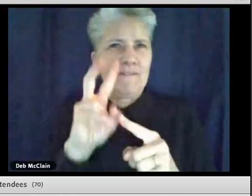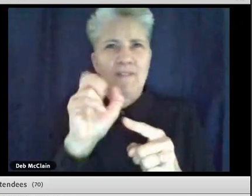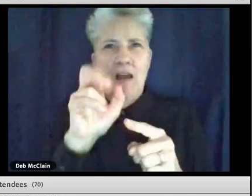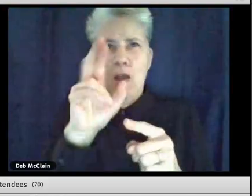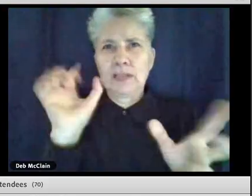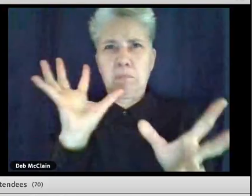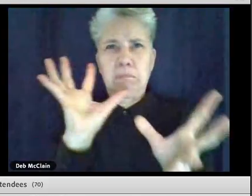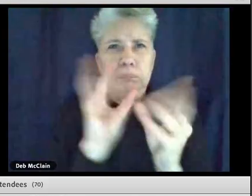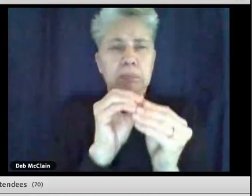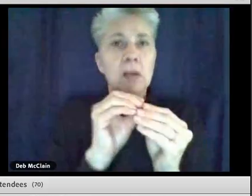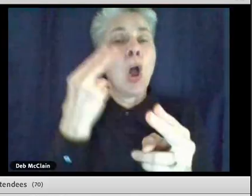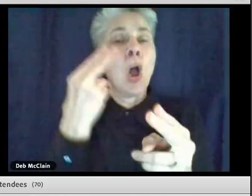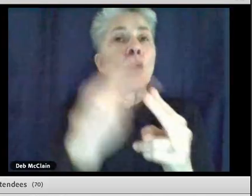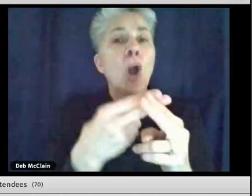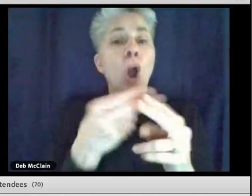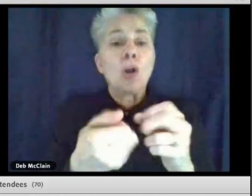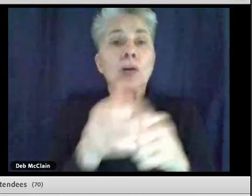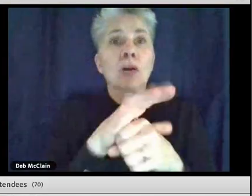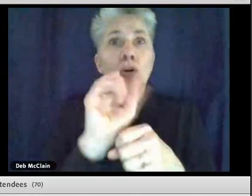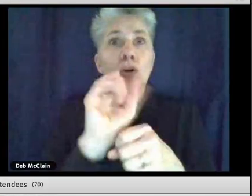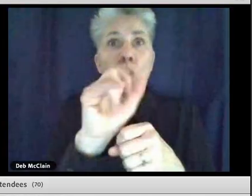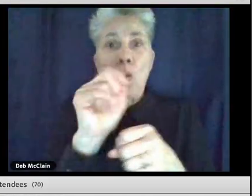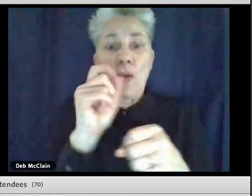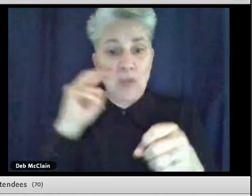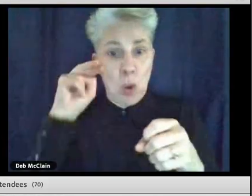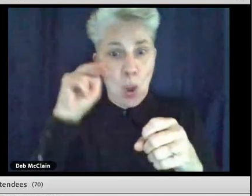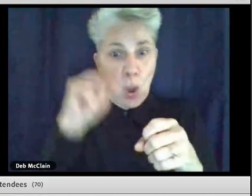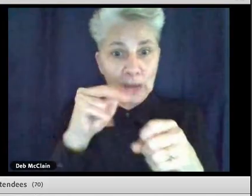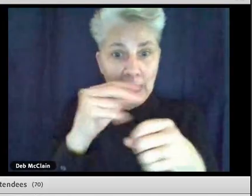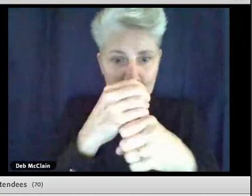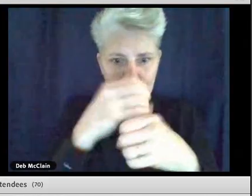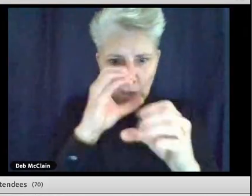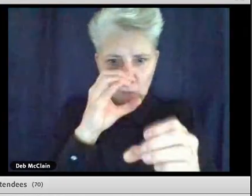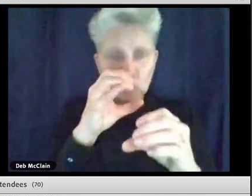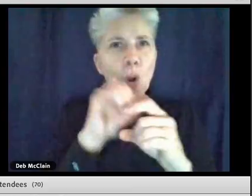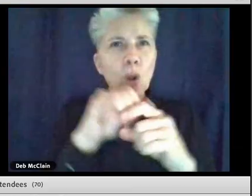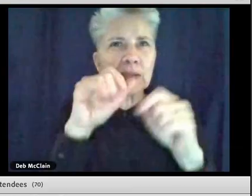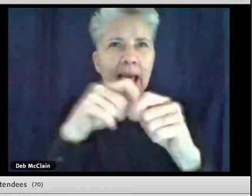and it's called corona because if you look at it under the microscope, it looks like a crown,